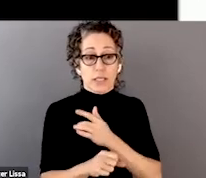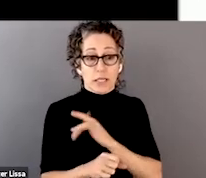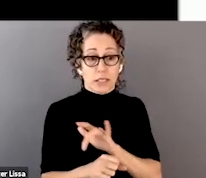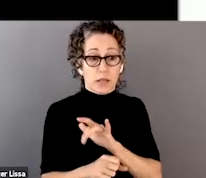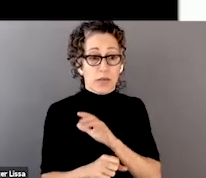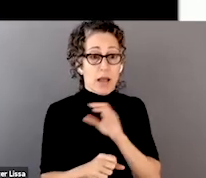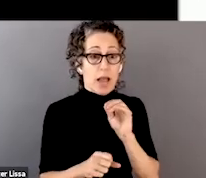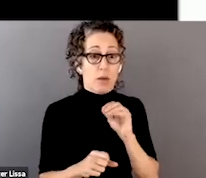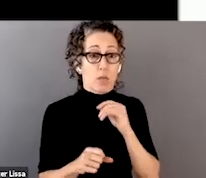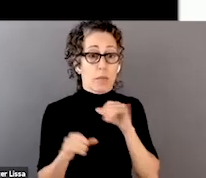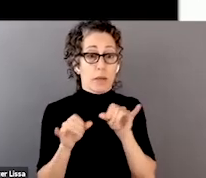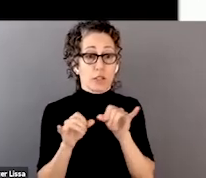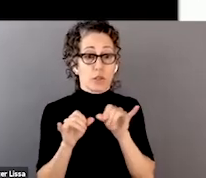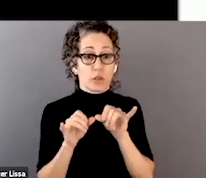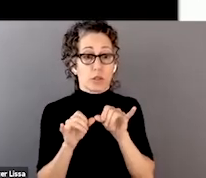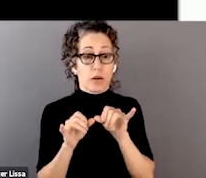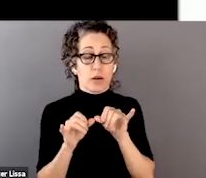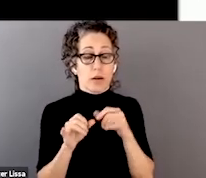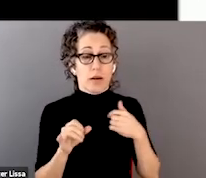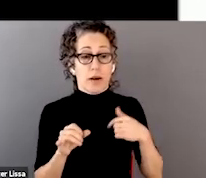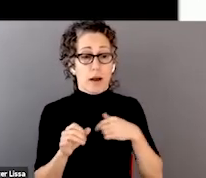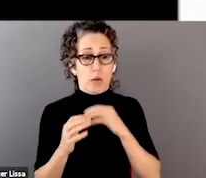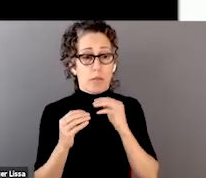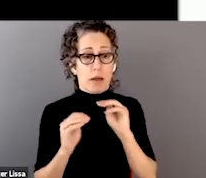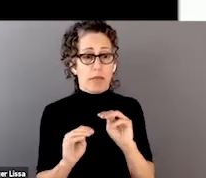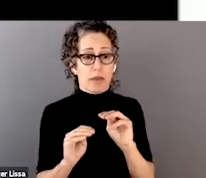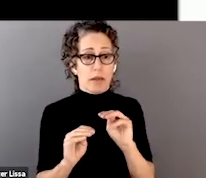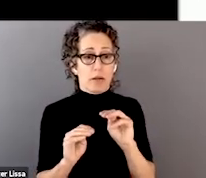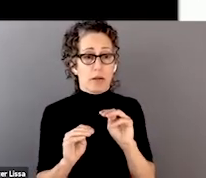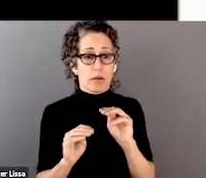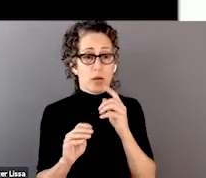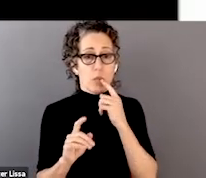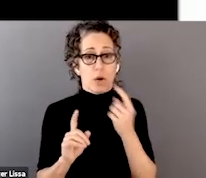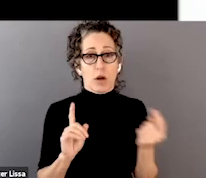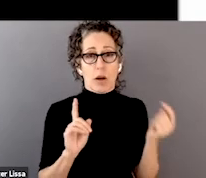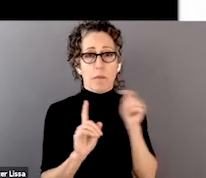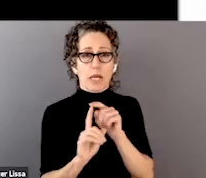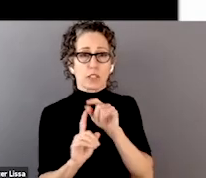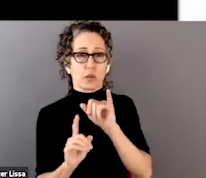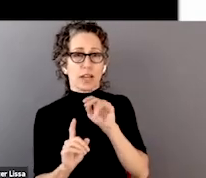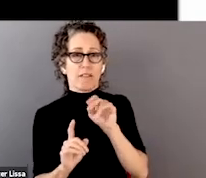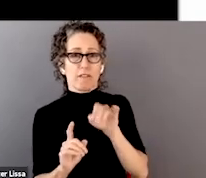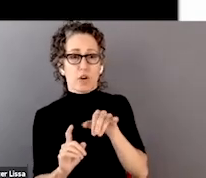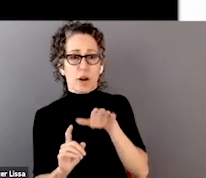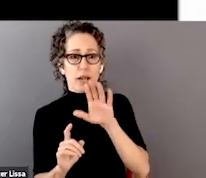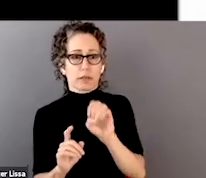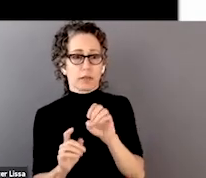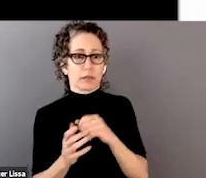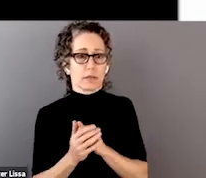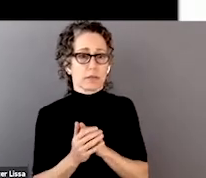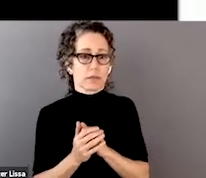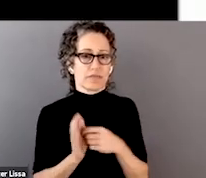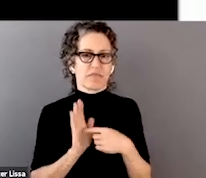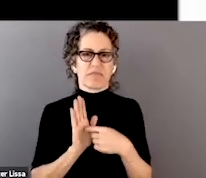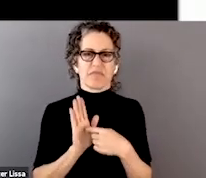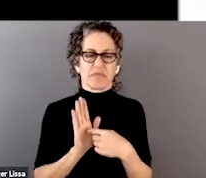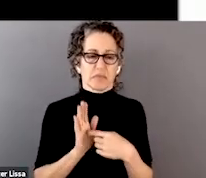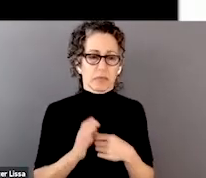and our method will conduct inference on this. Here's a graphic demonstration of our method.